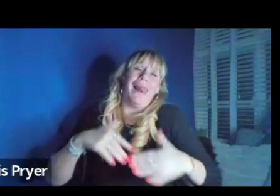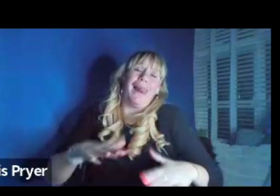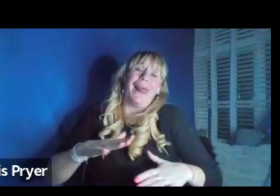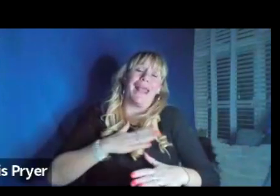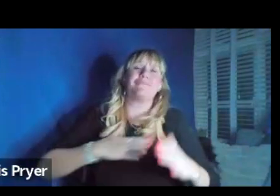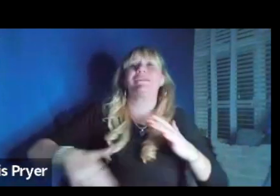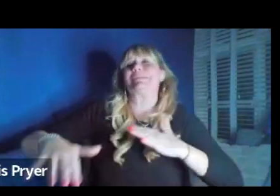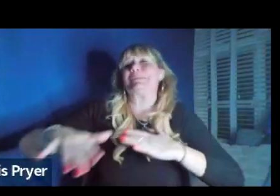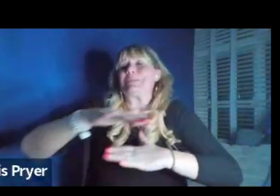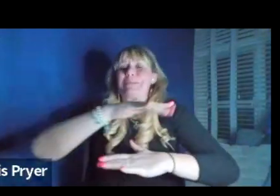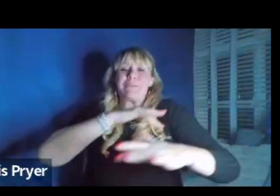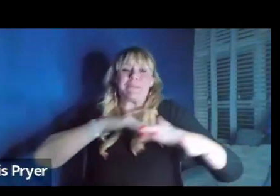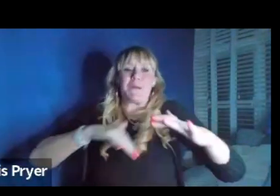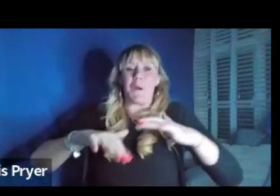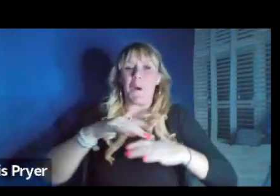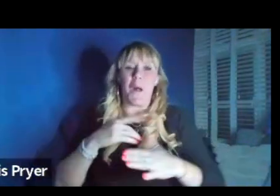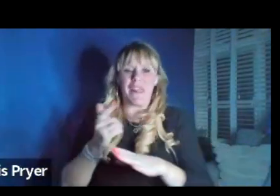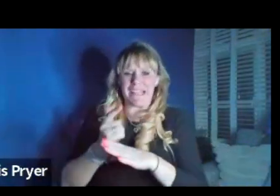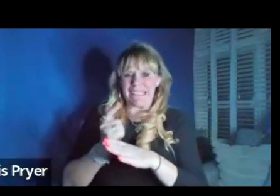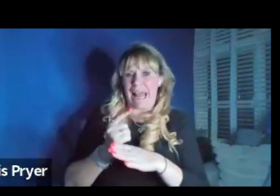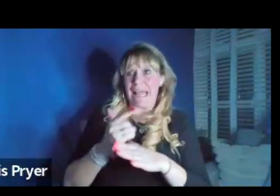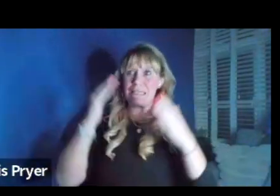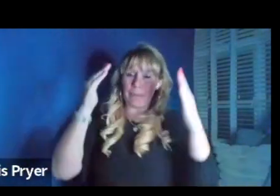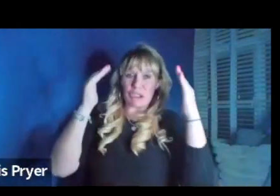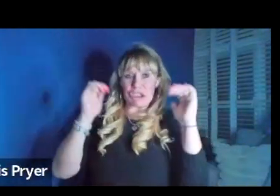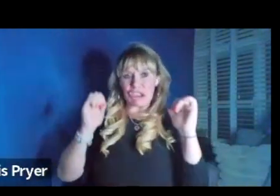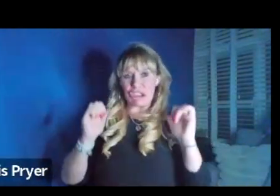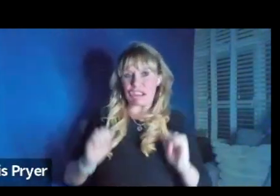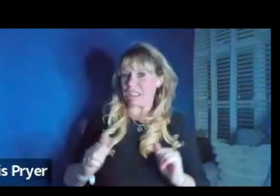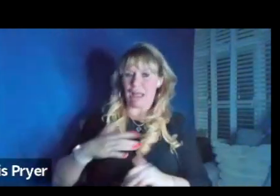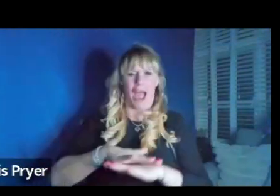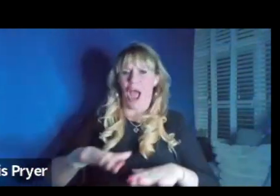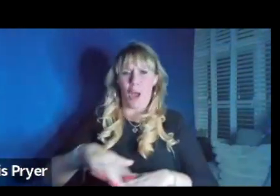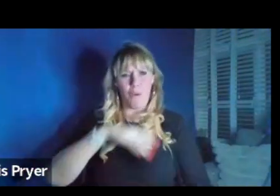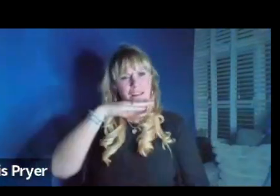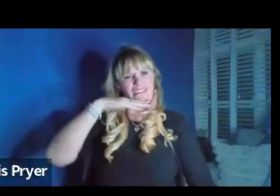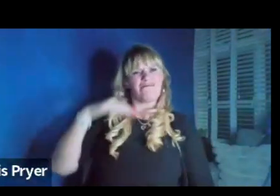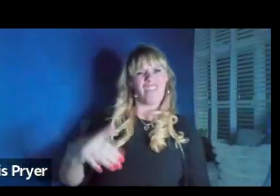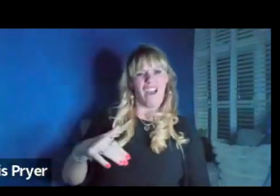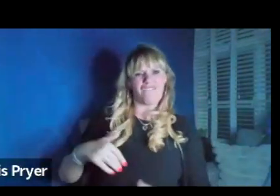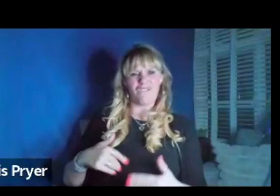I want a tough bull dyke to make my knees goes weak